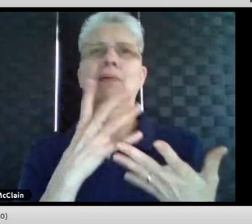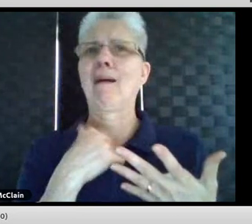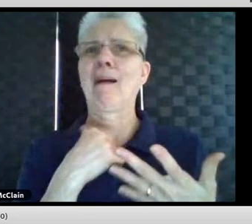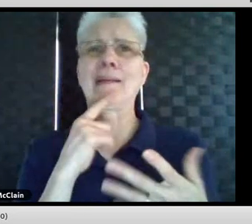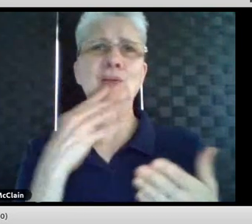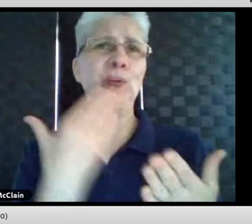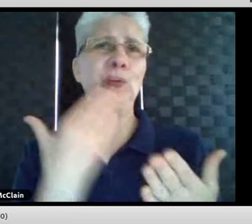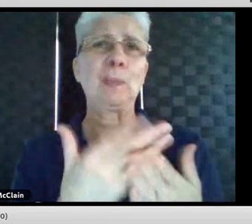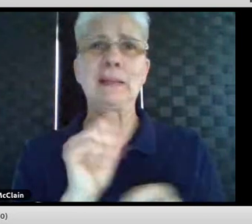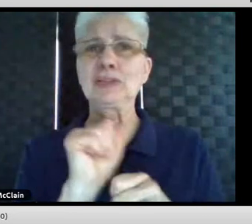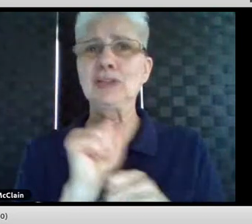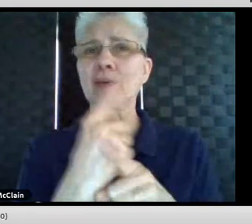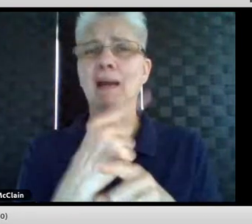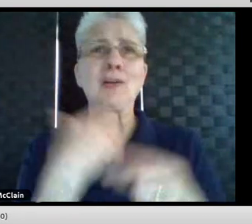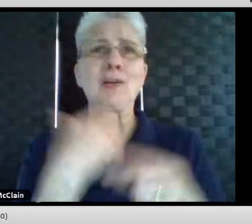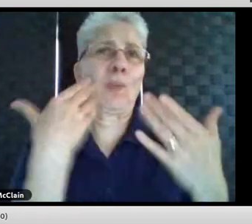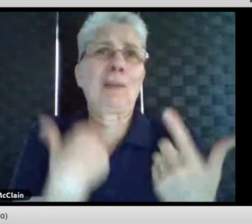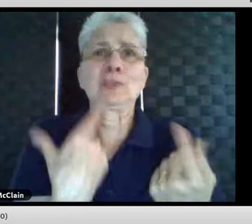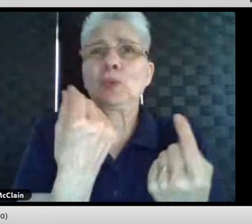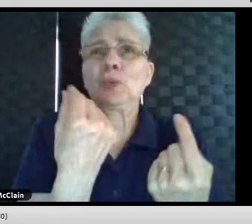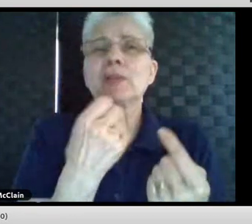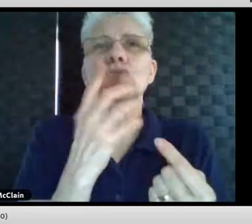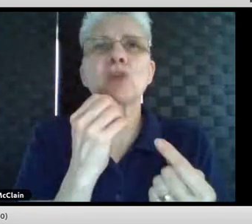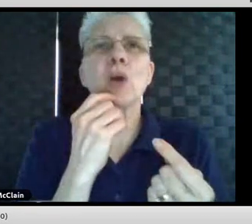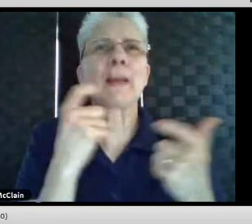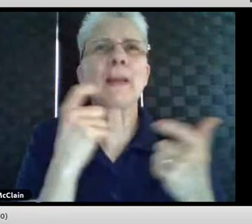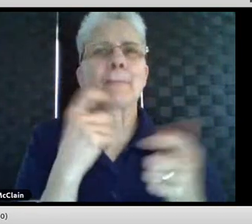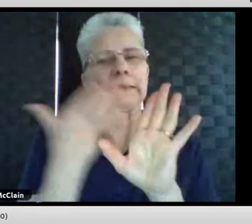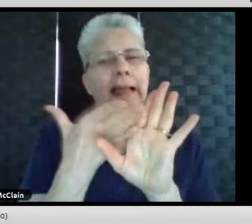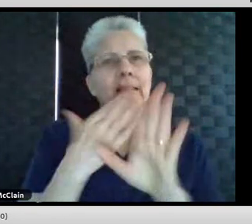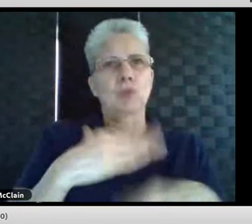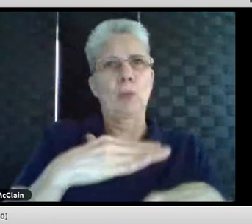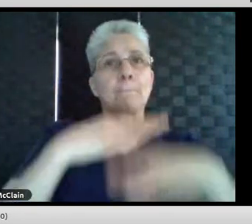they don't know what they're doing, so it's a huge psychological barrier, right?